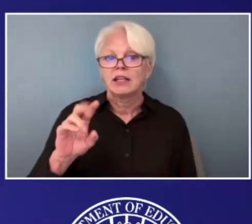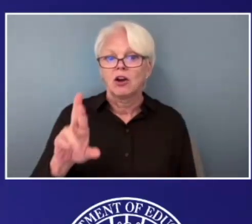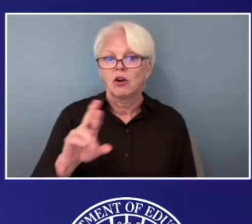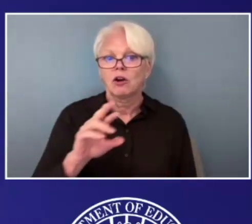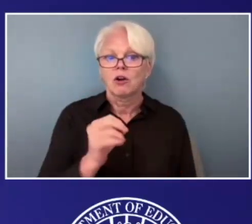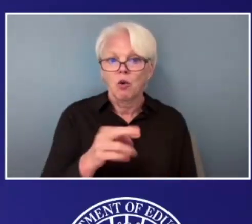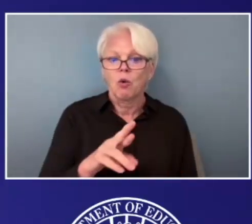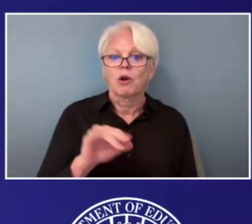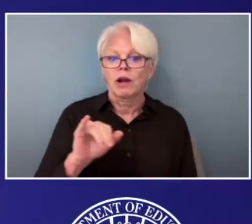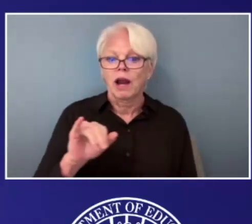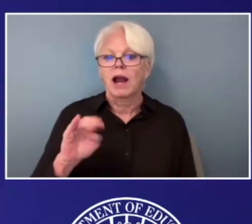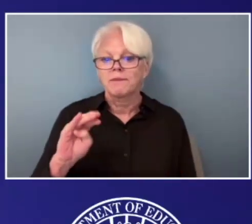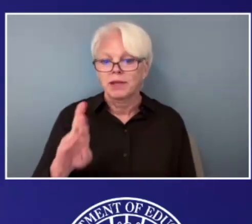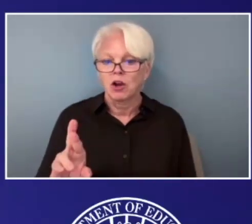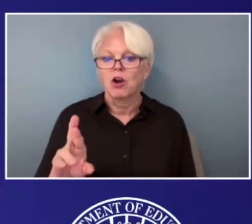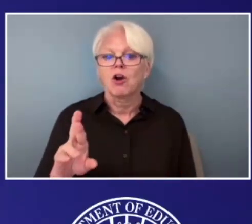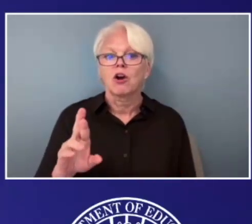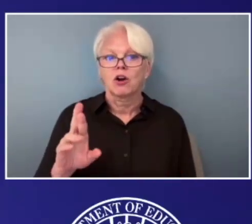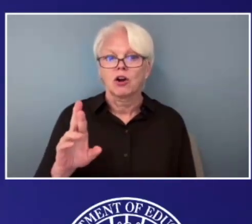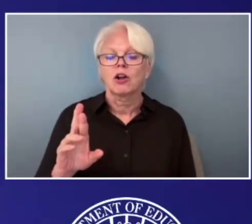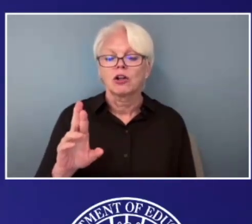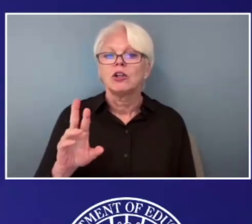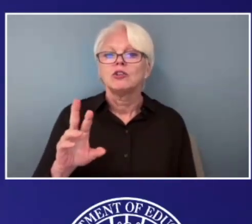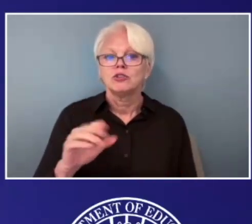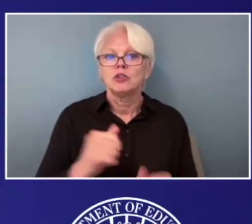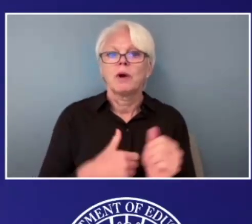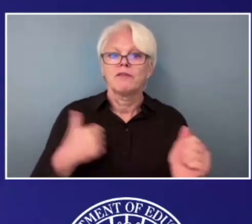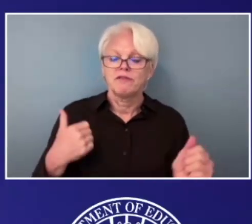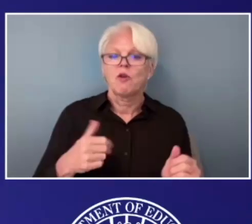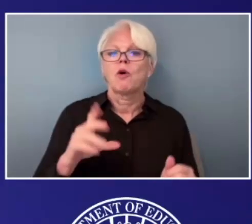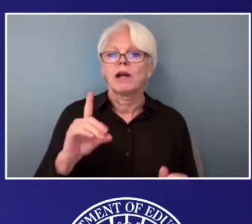avoid defaulting again shortly thereafter.